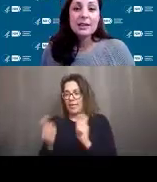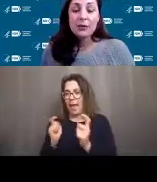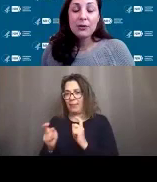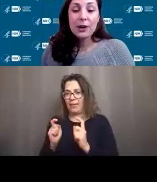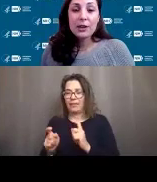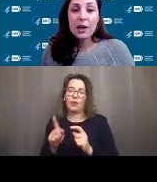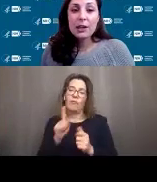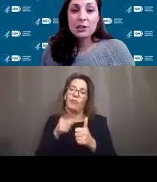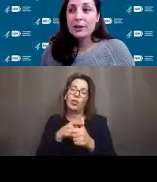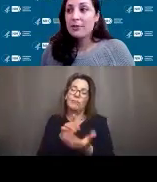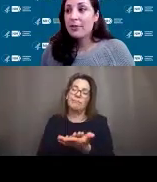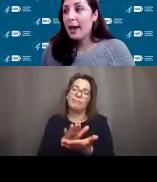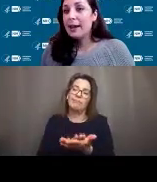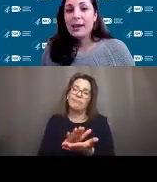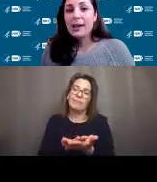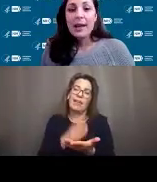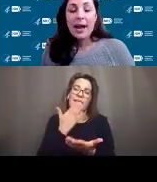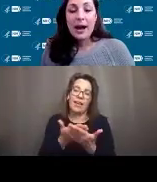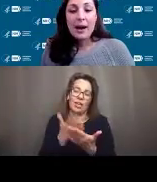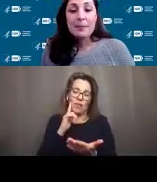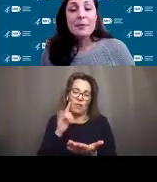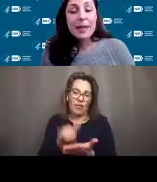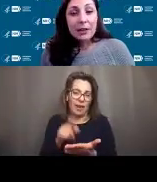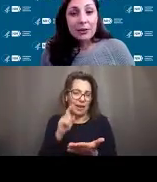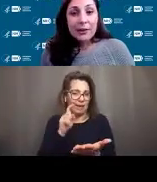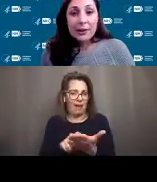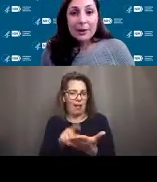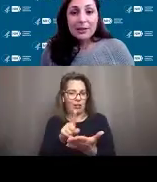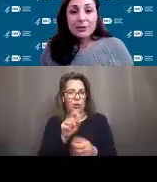for extension to your ESI status.